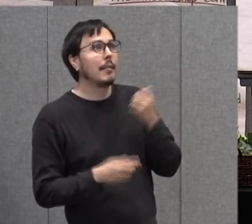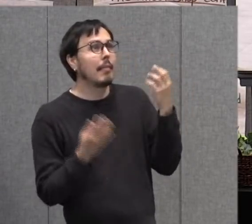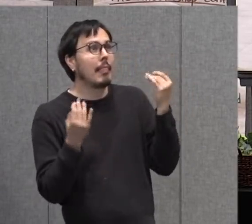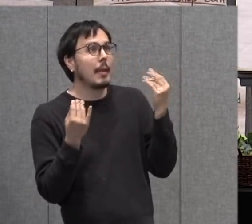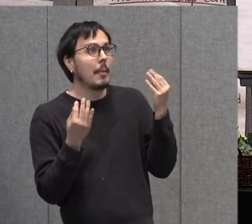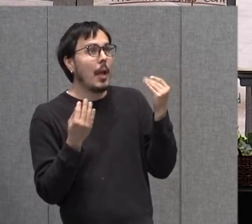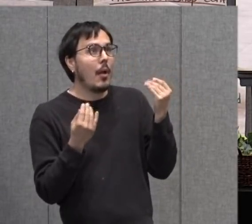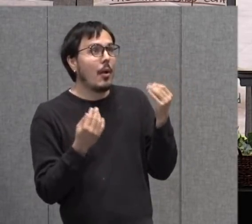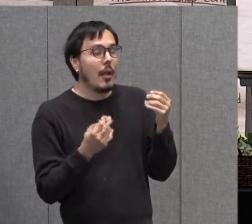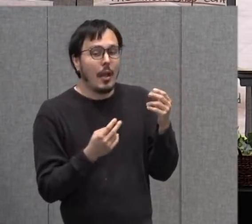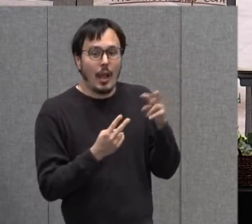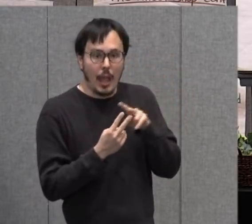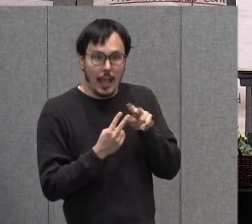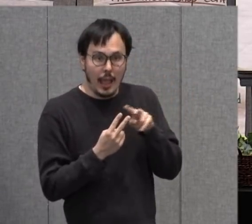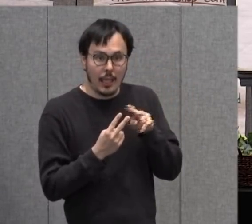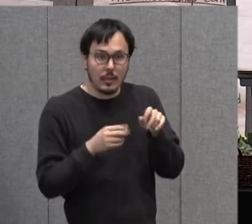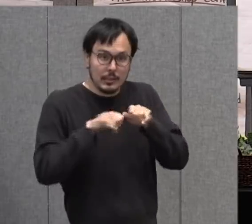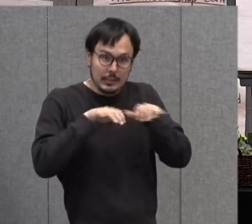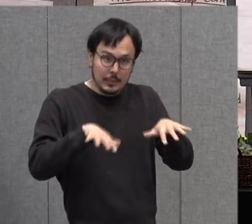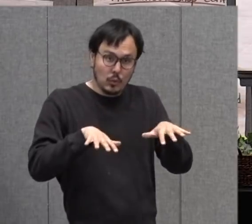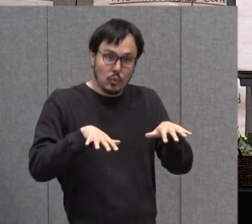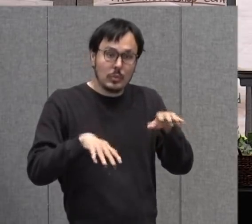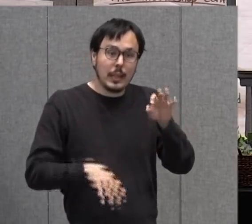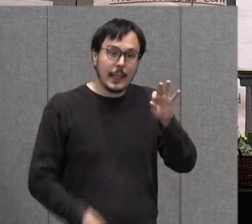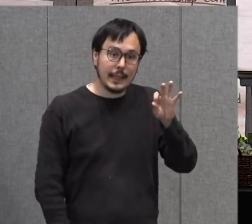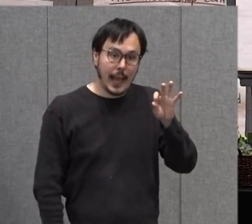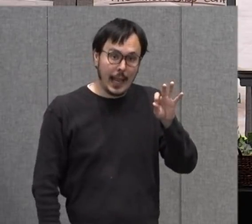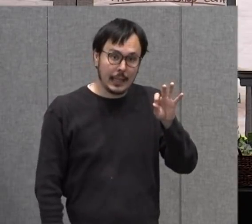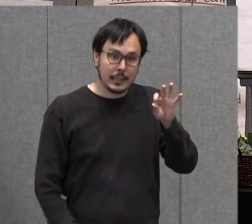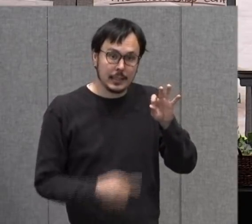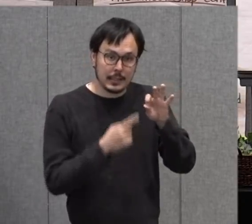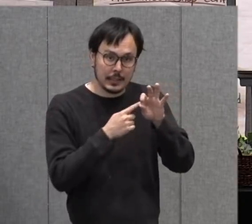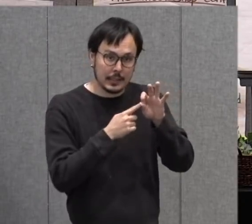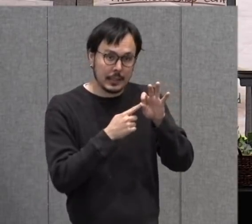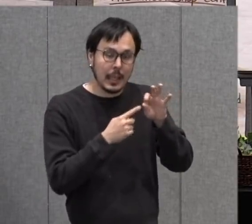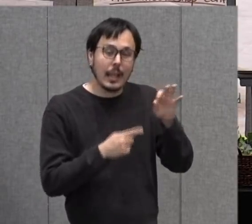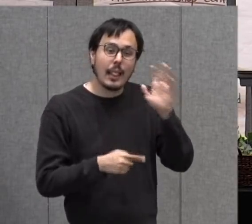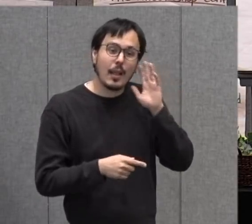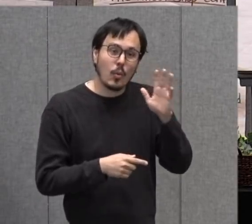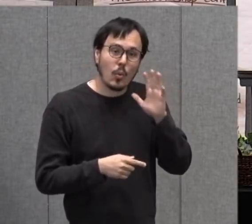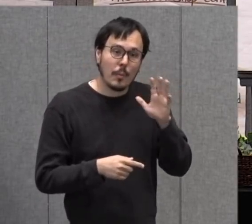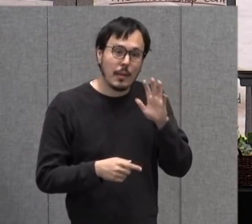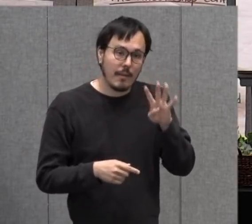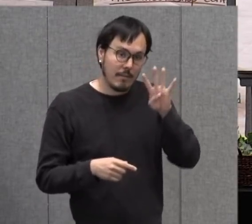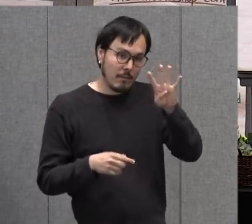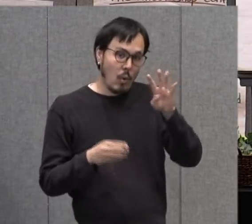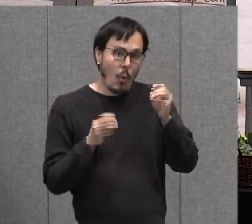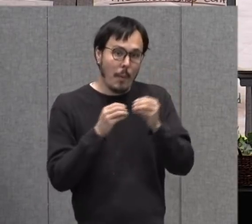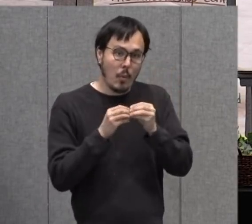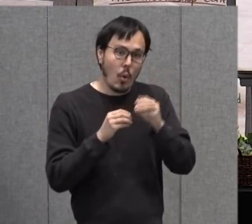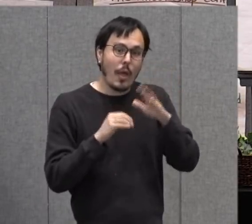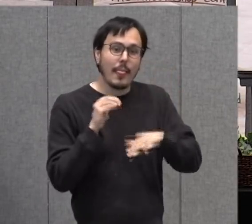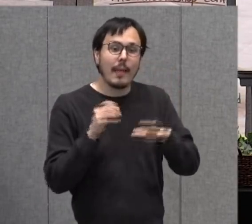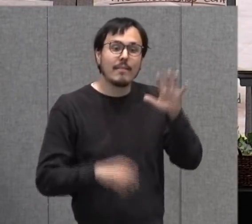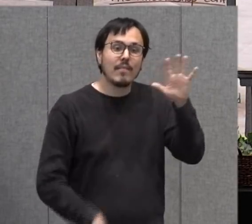I could kind of distribute that nine a little bit. I know that nine is four more than five and I know my fives.